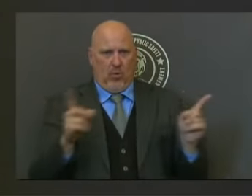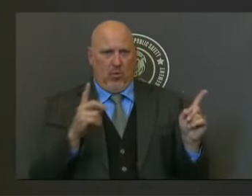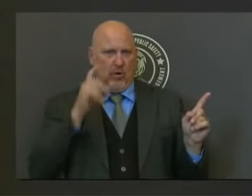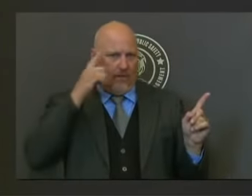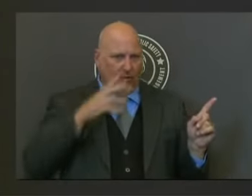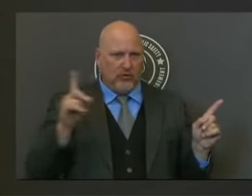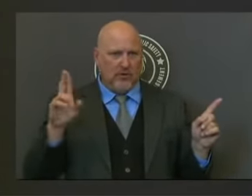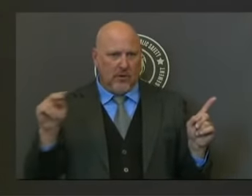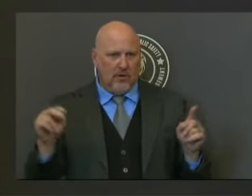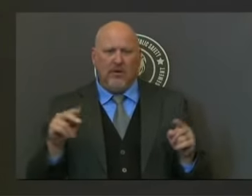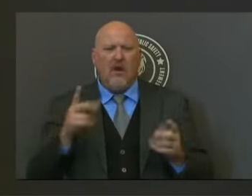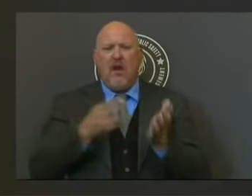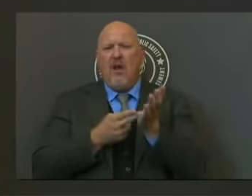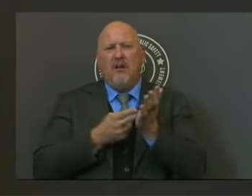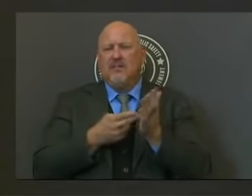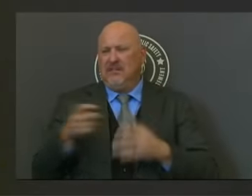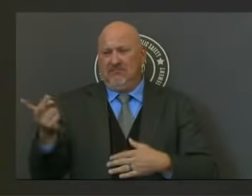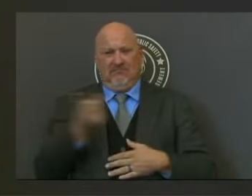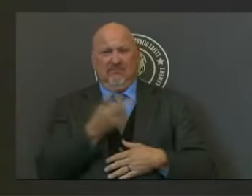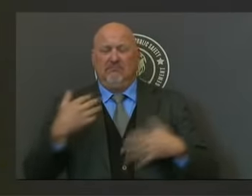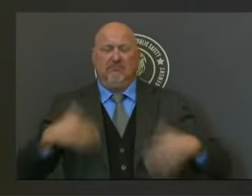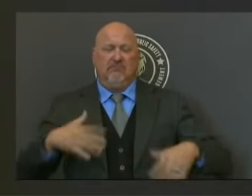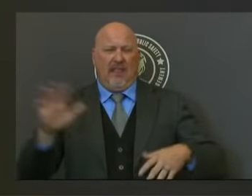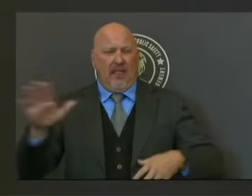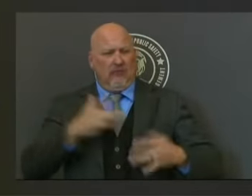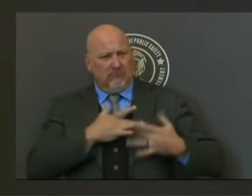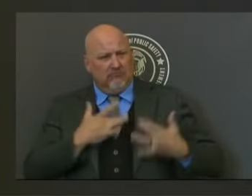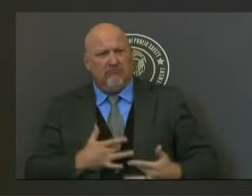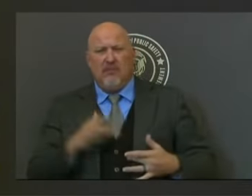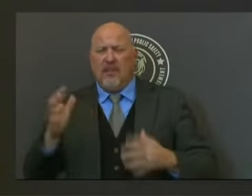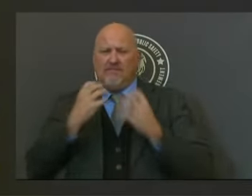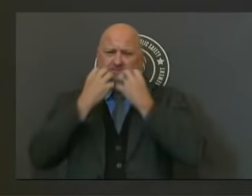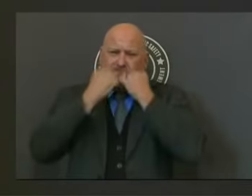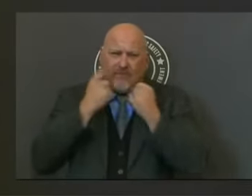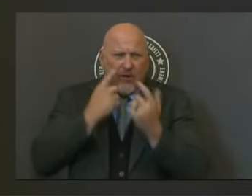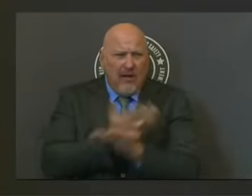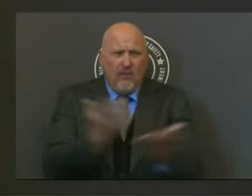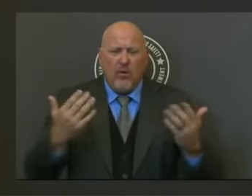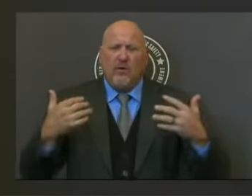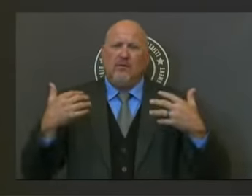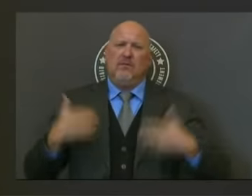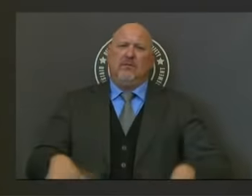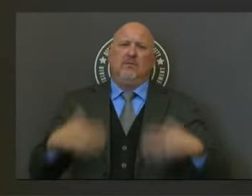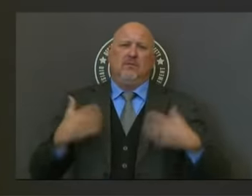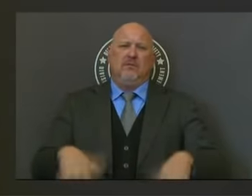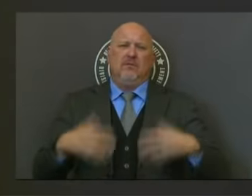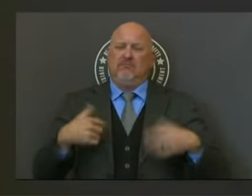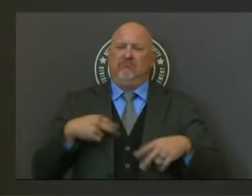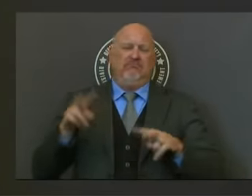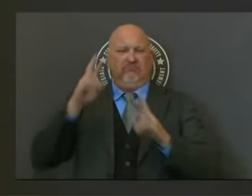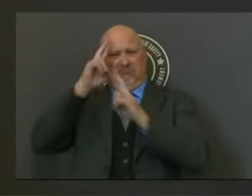and the chair is high on these